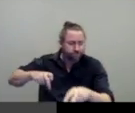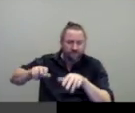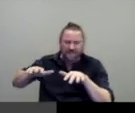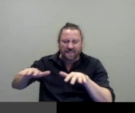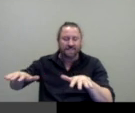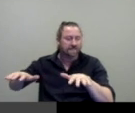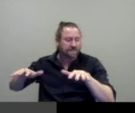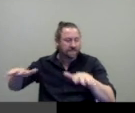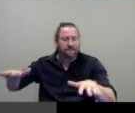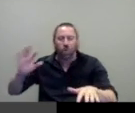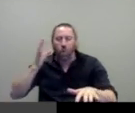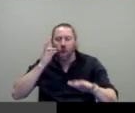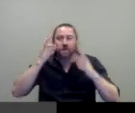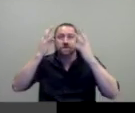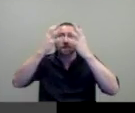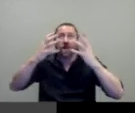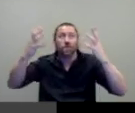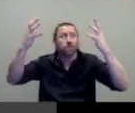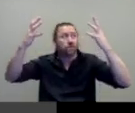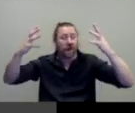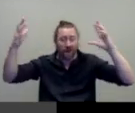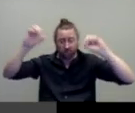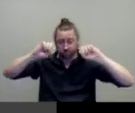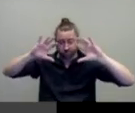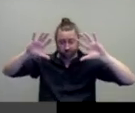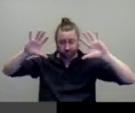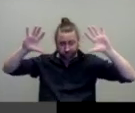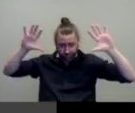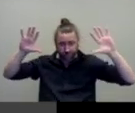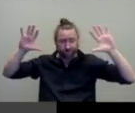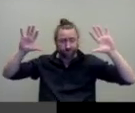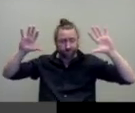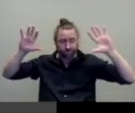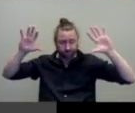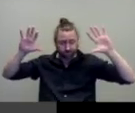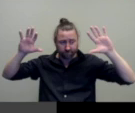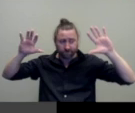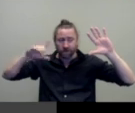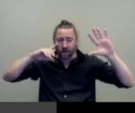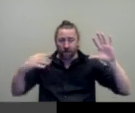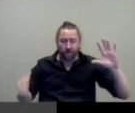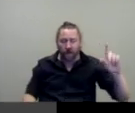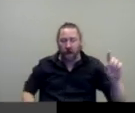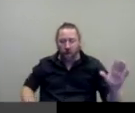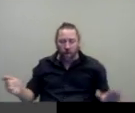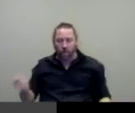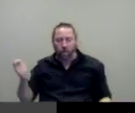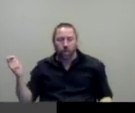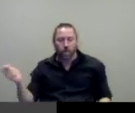huge white clouds fill the blue sky behind him and in one hand he spins a lasso